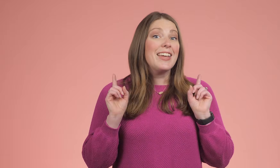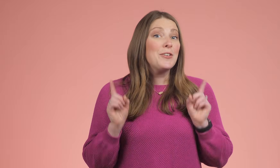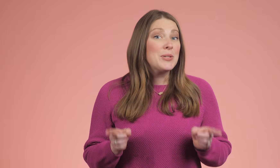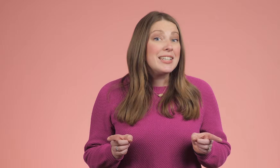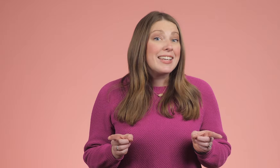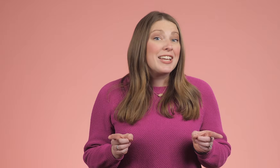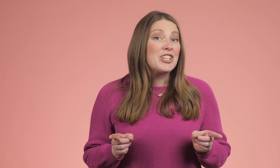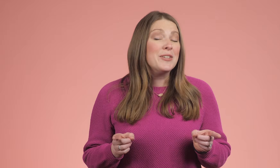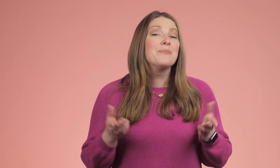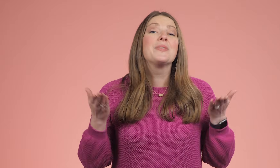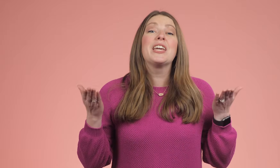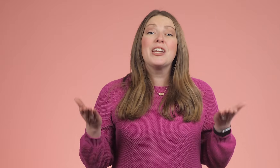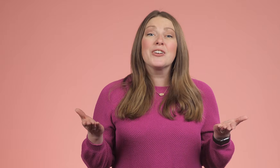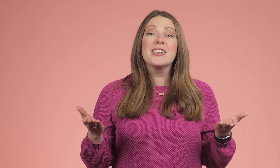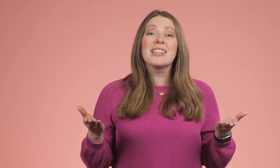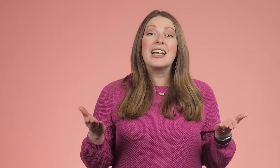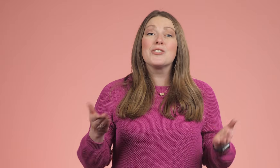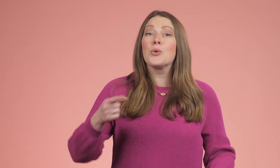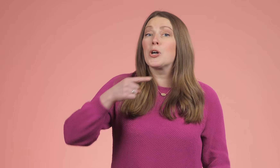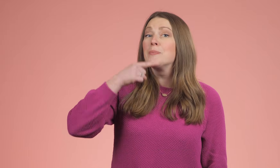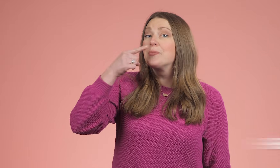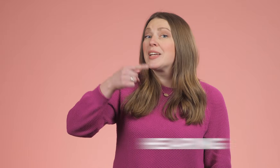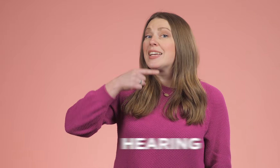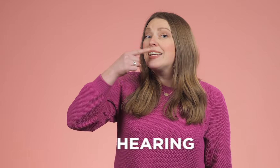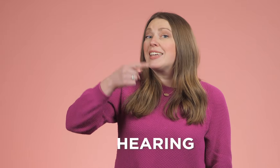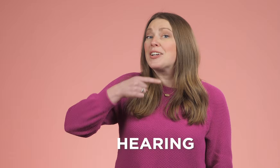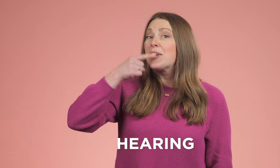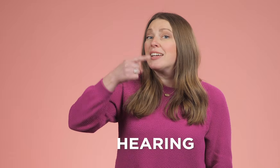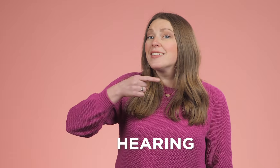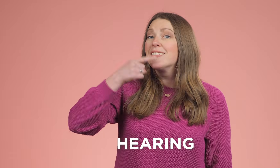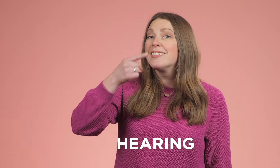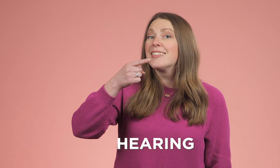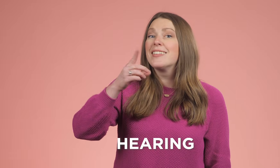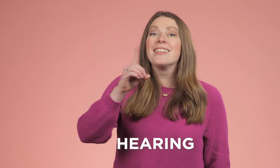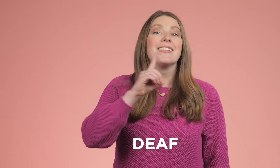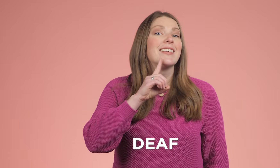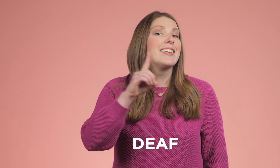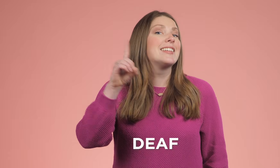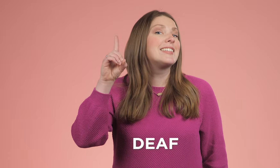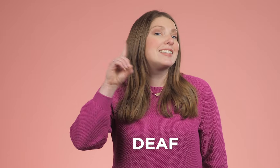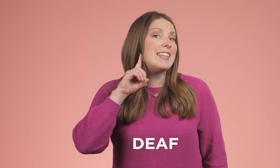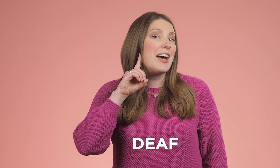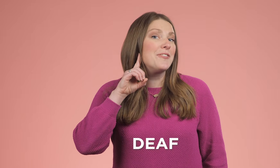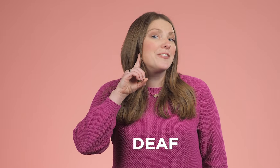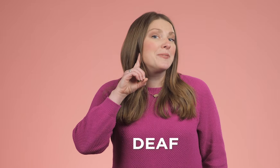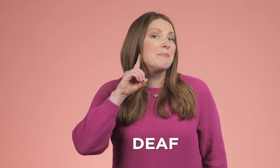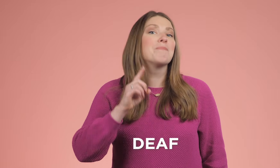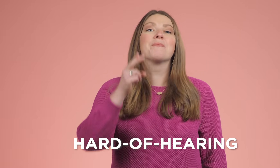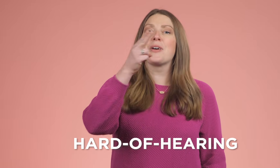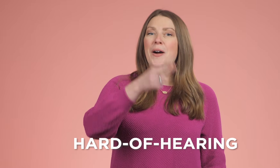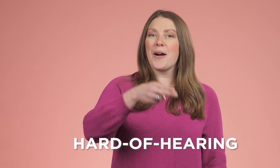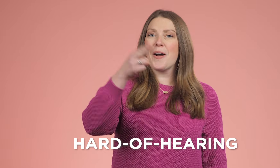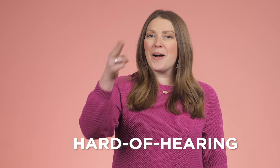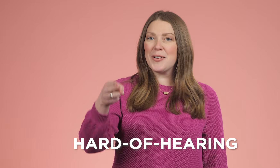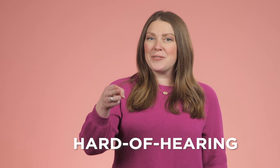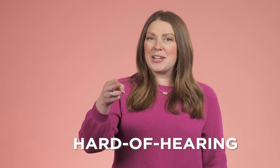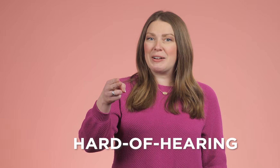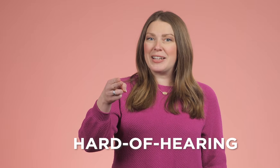If you didn't catch it, here are the signs for hearing, deaf or hard of hearing.